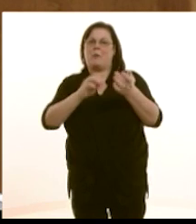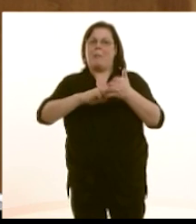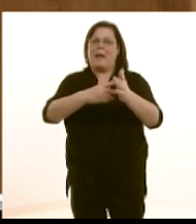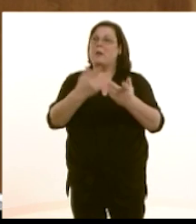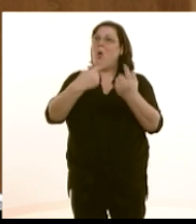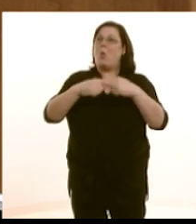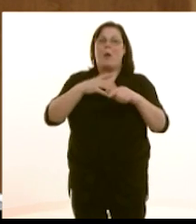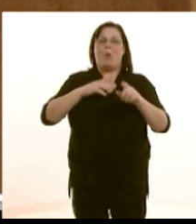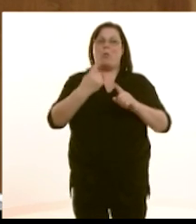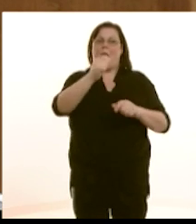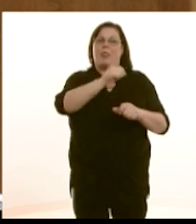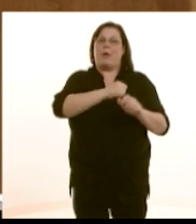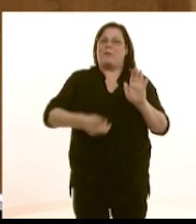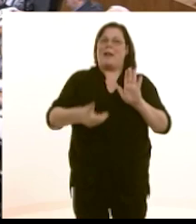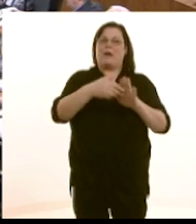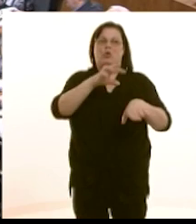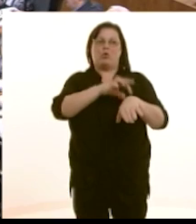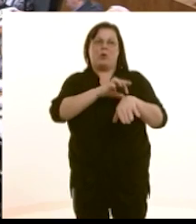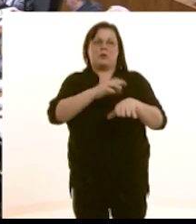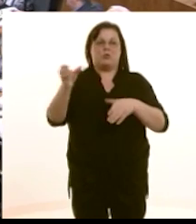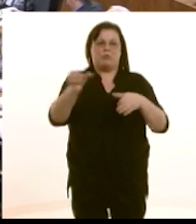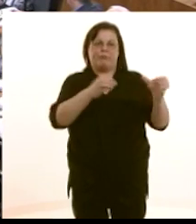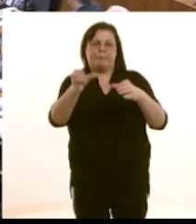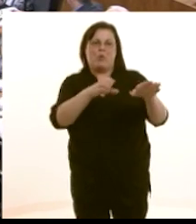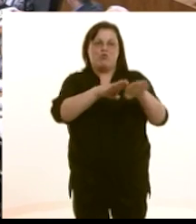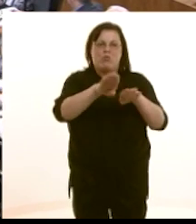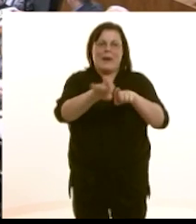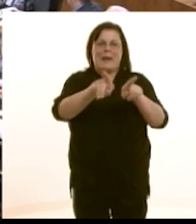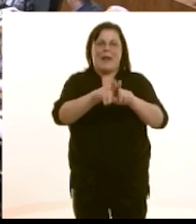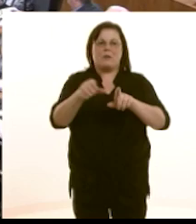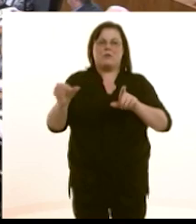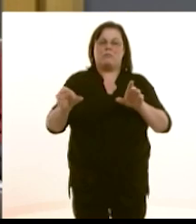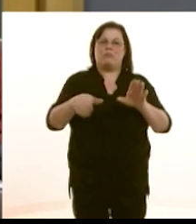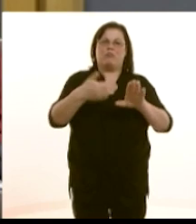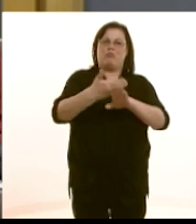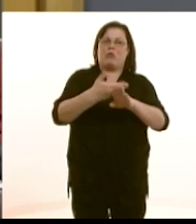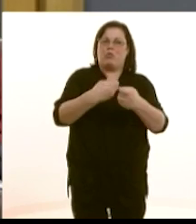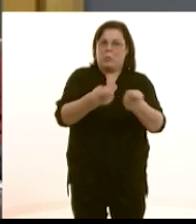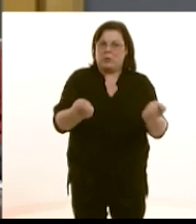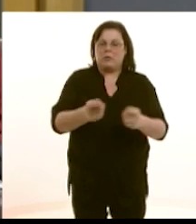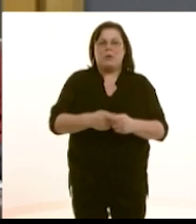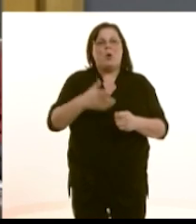1,000 extra doctors will improve outcomes for patients, and our proposals to fully integrate